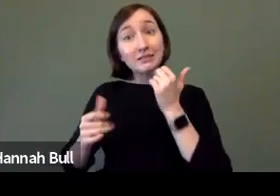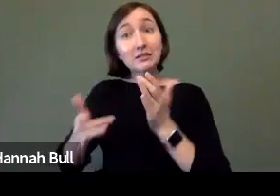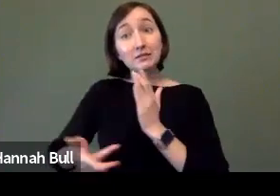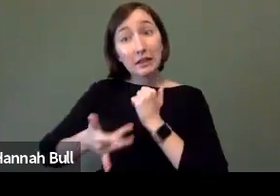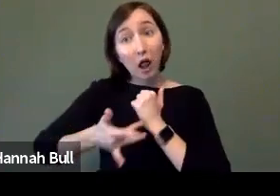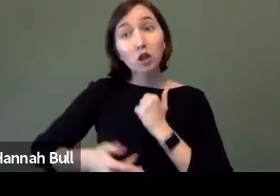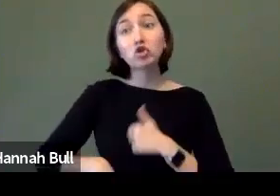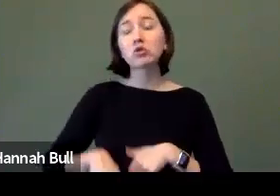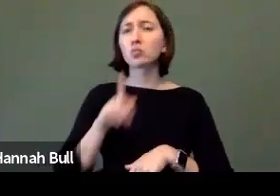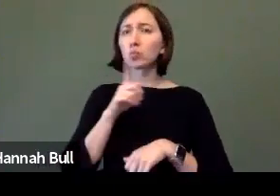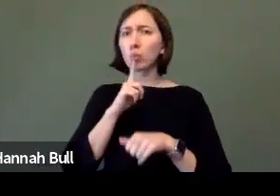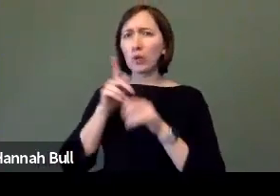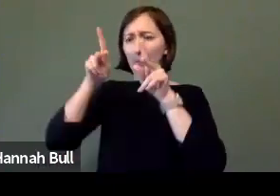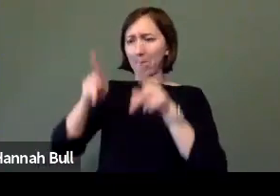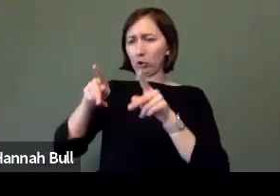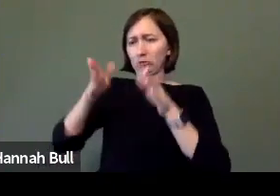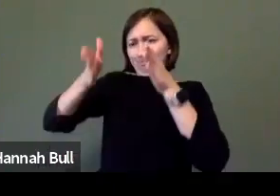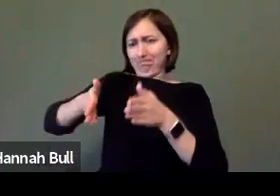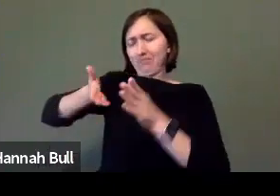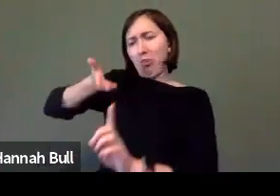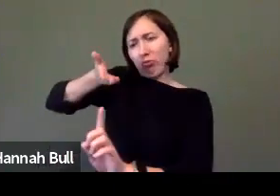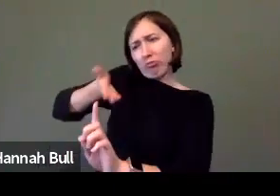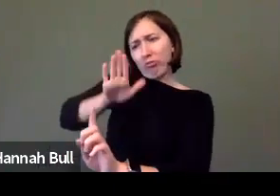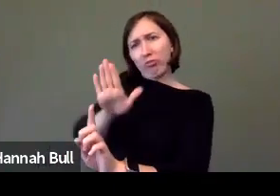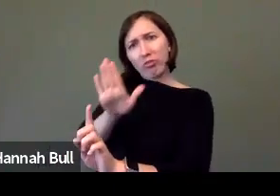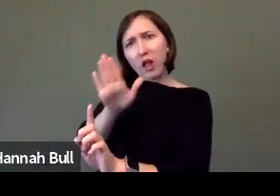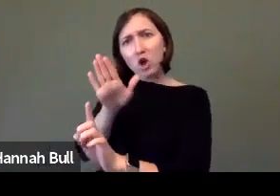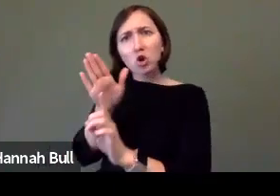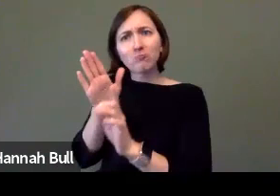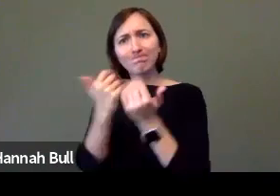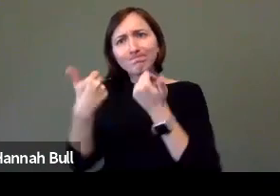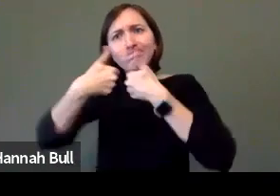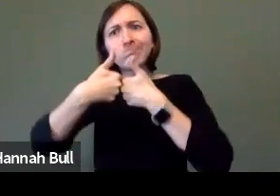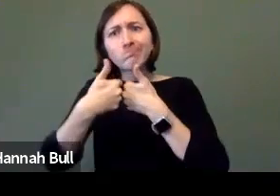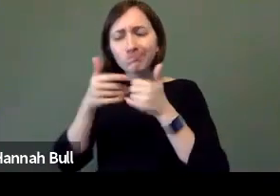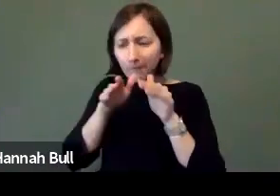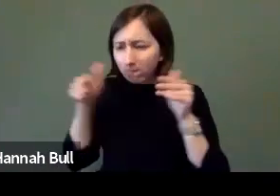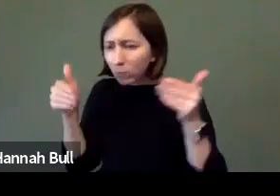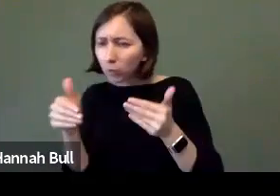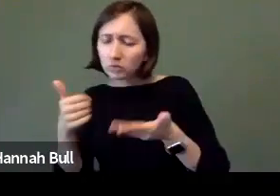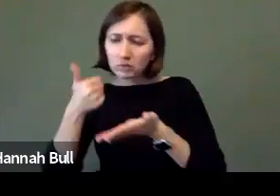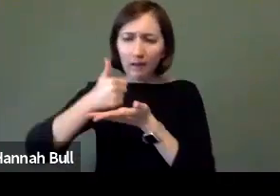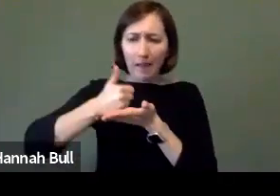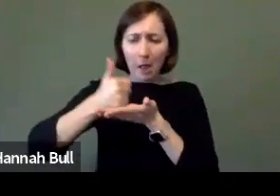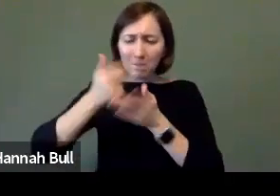We focus on the individual and identify the barriers that they're encountering to help find solutions for that.